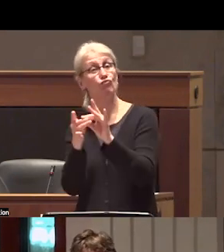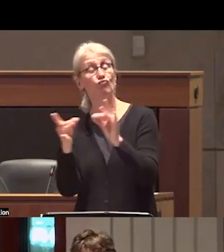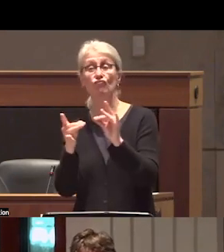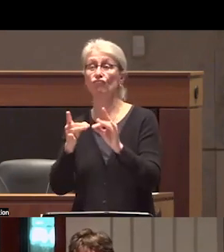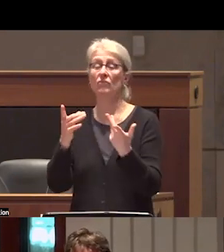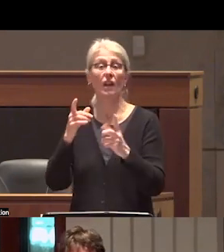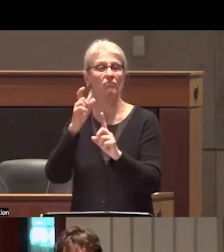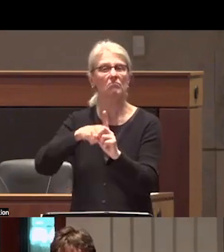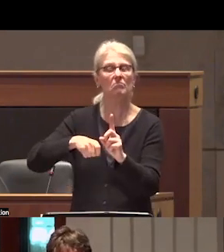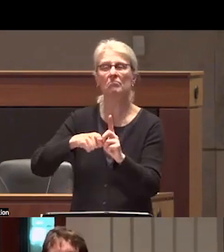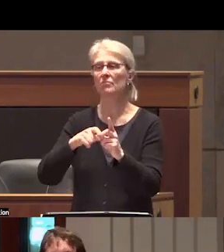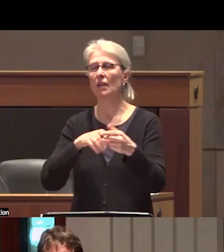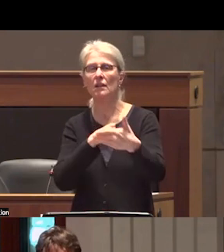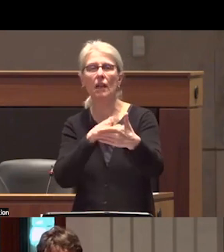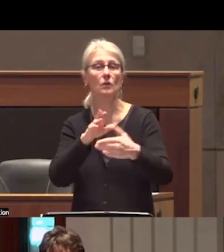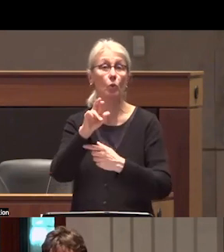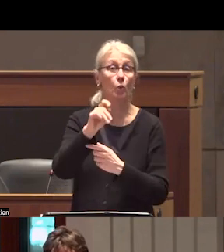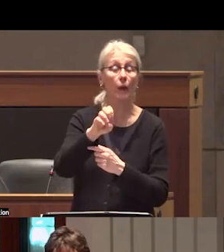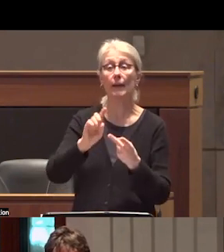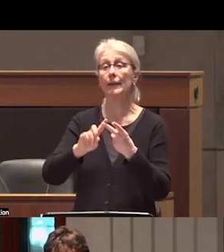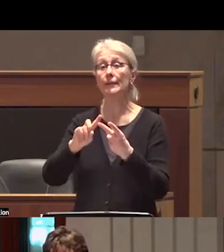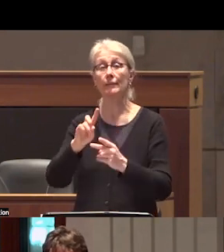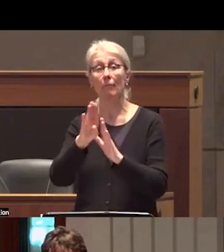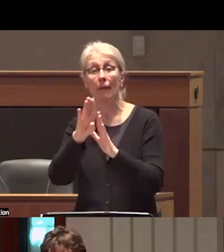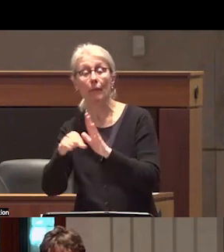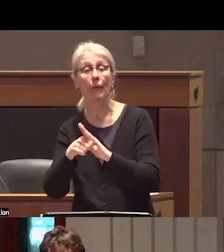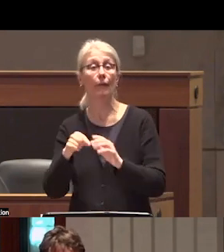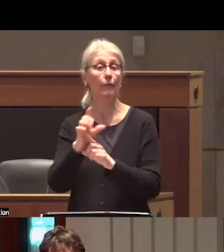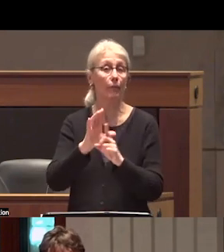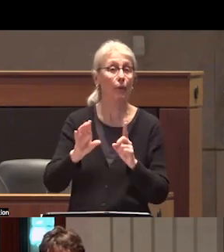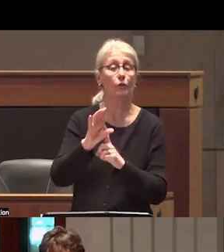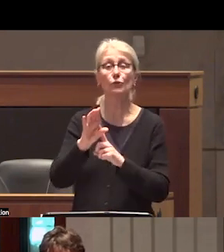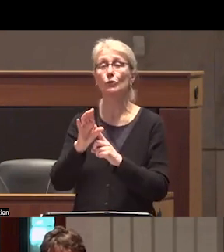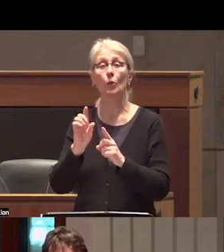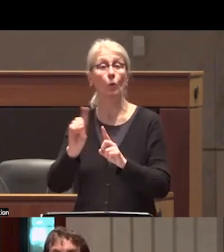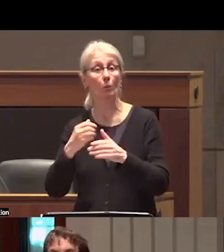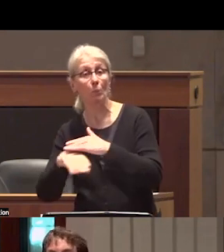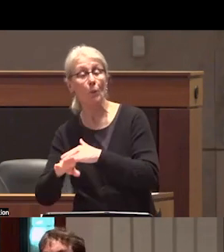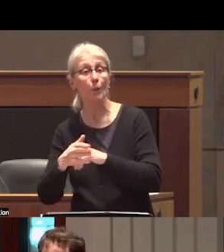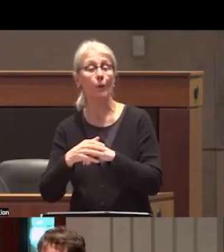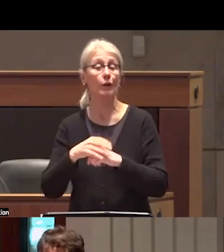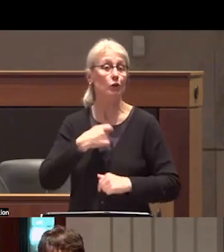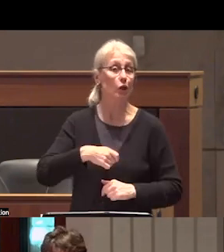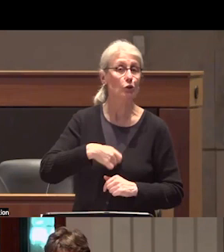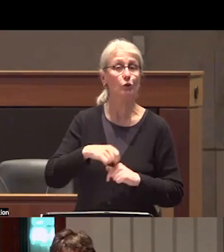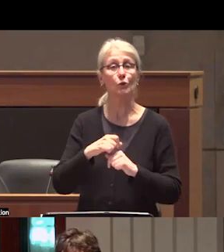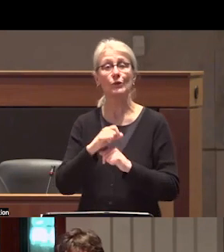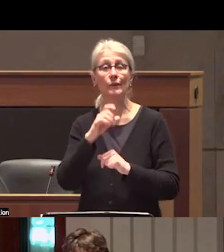race ethnicity national origin sexual orientation gender identity religious affiliation or different